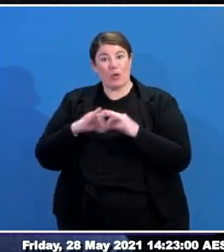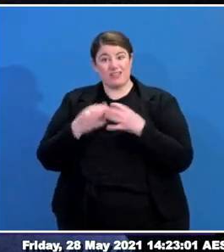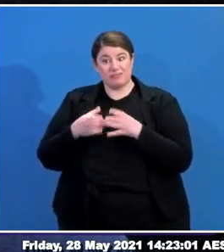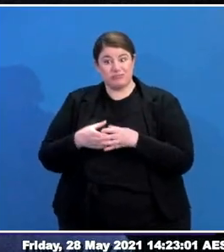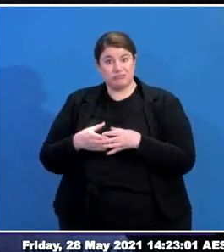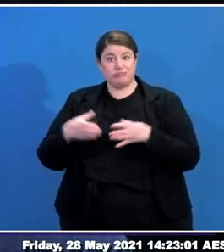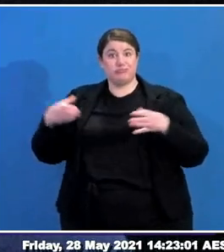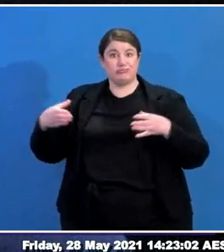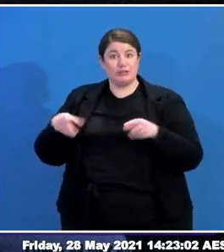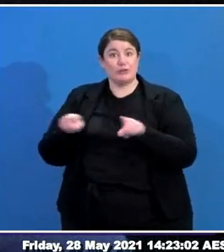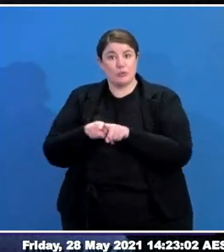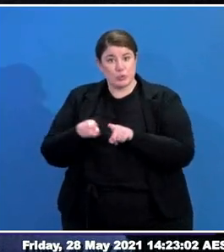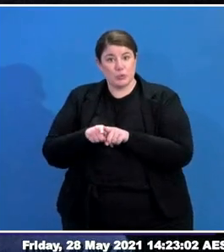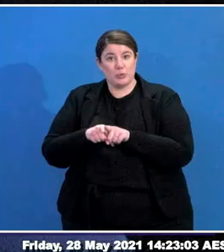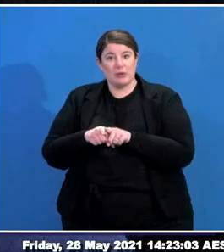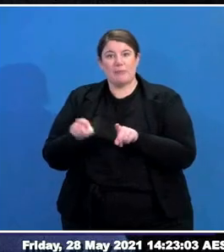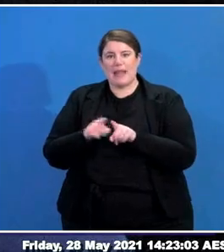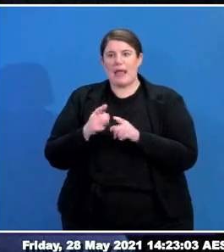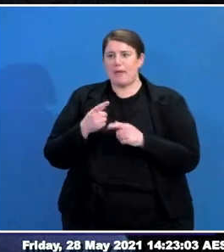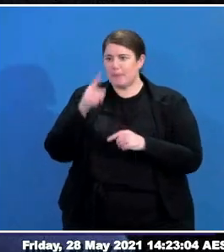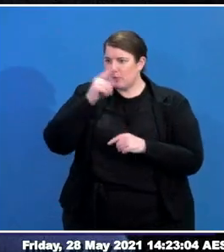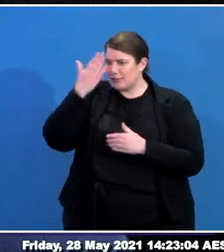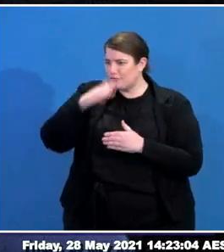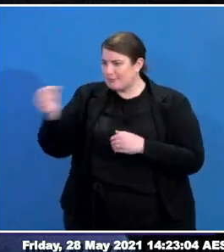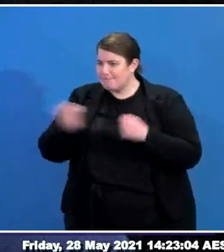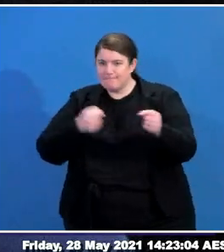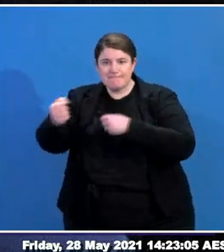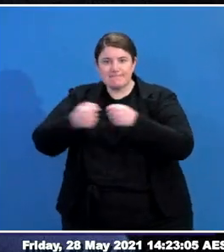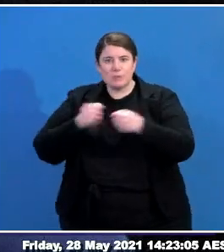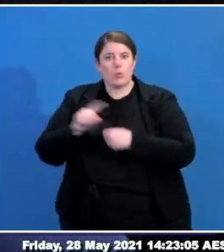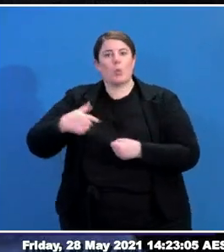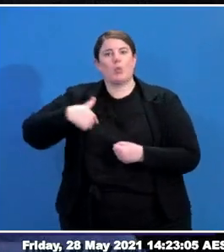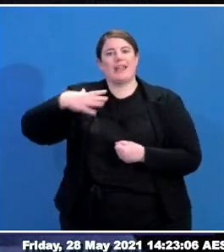which is also growing, but the range of expertise that we house internally